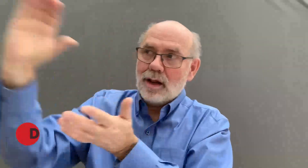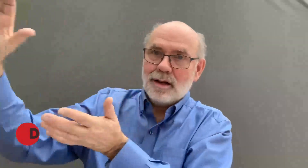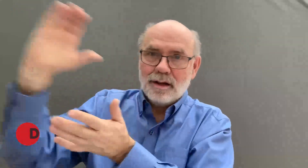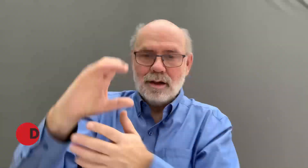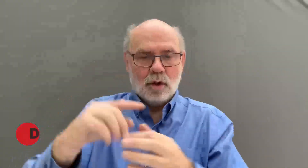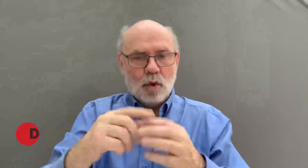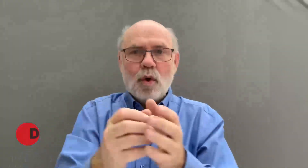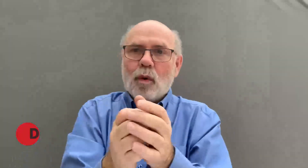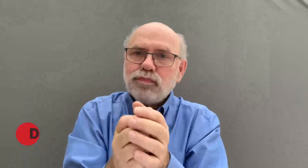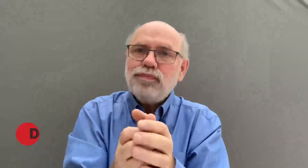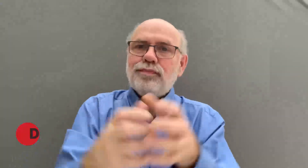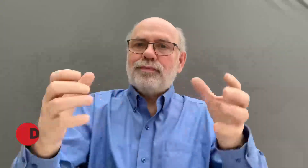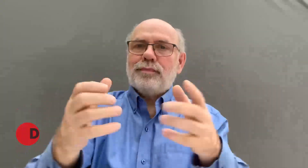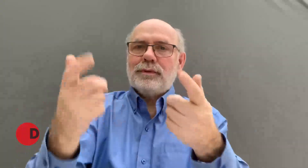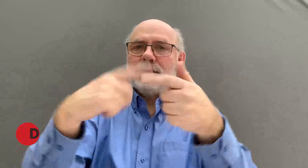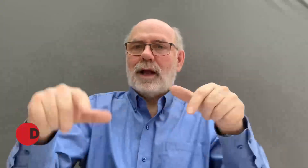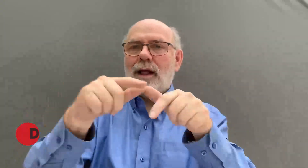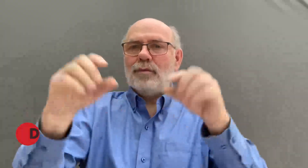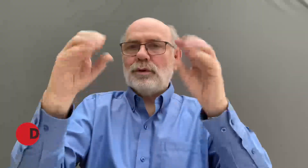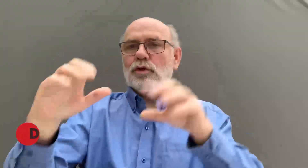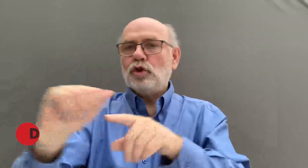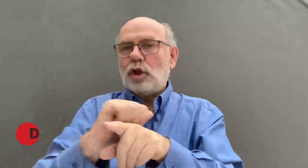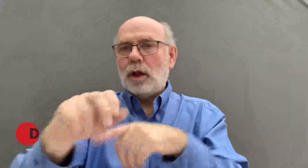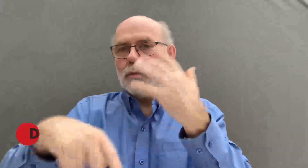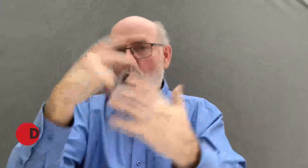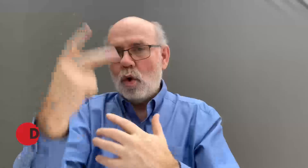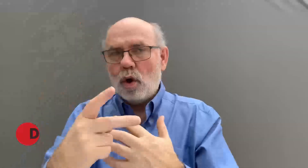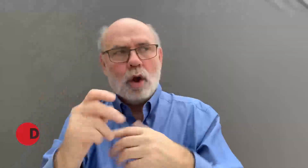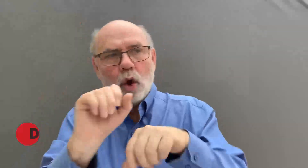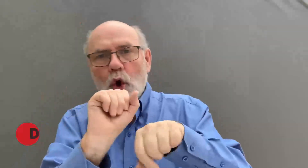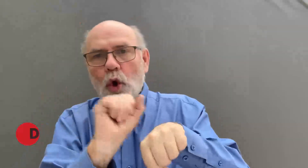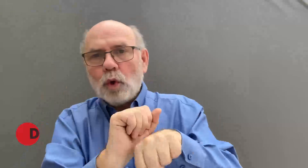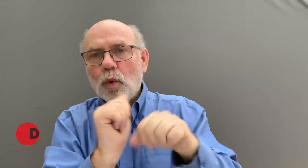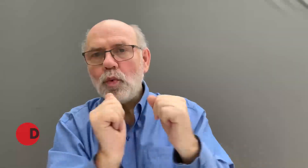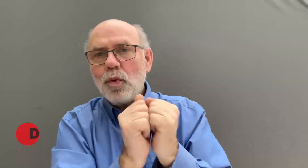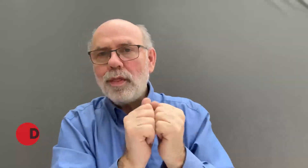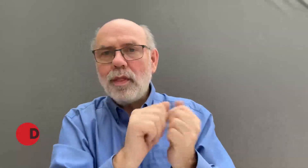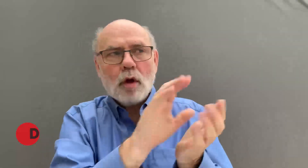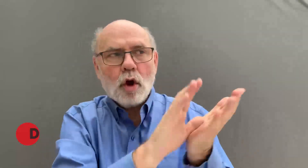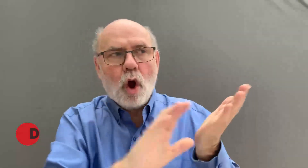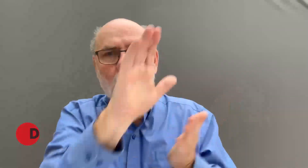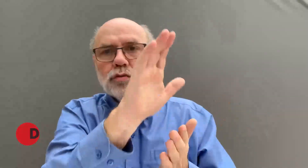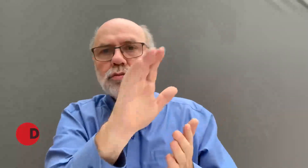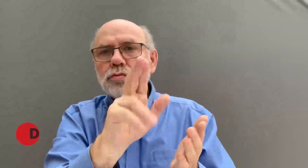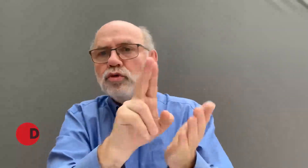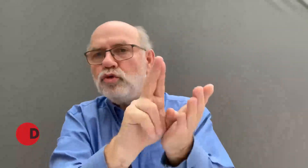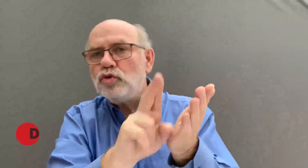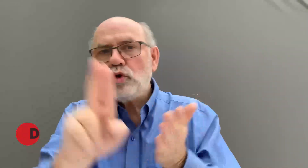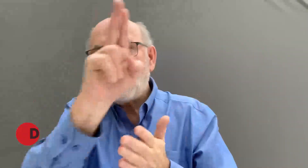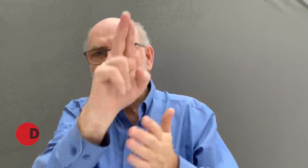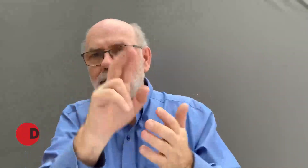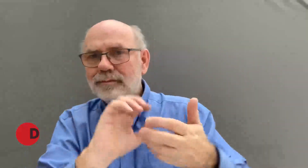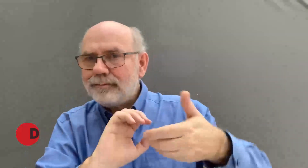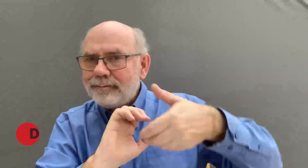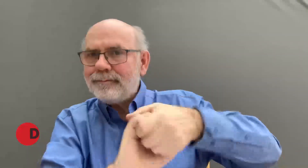expand sign language teacher training programs, work with colleges and universities collaboration.